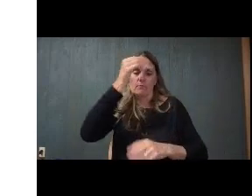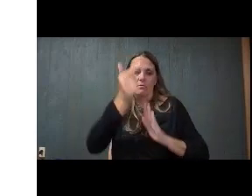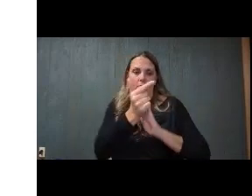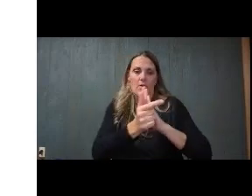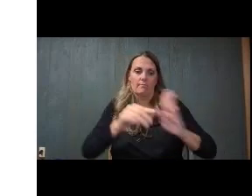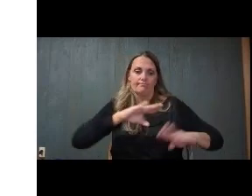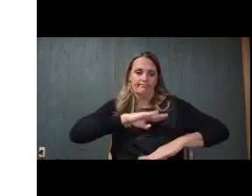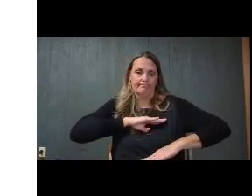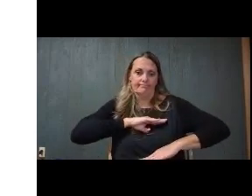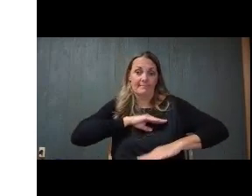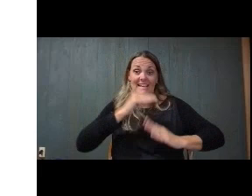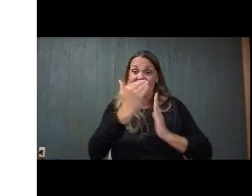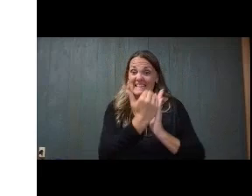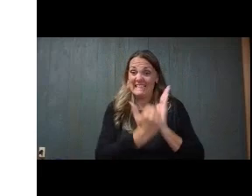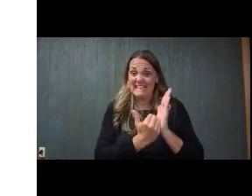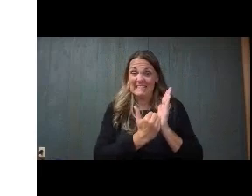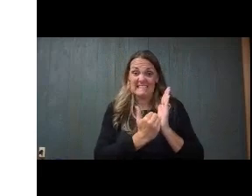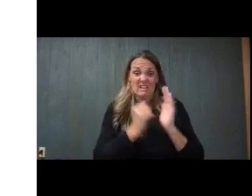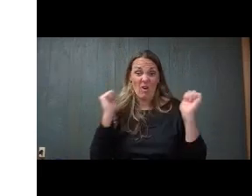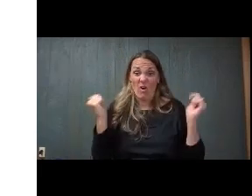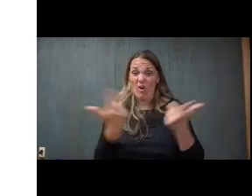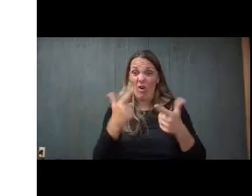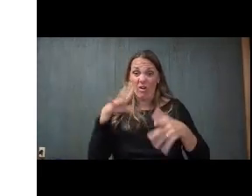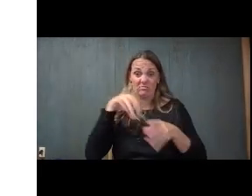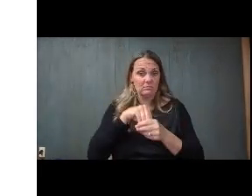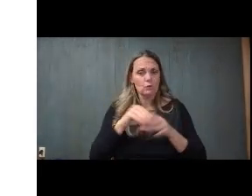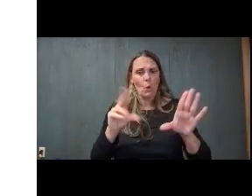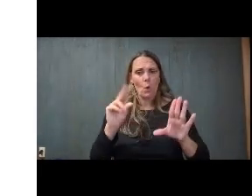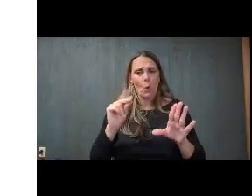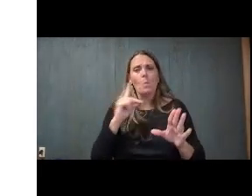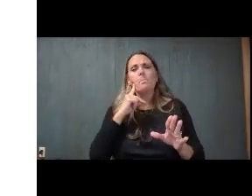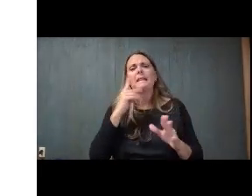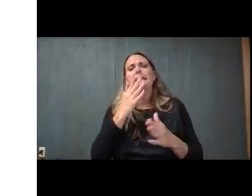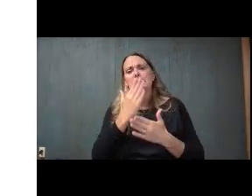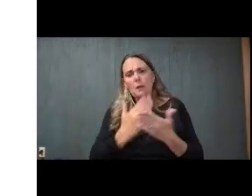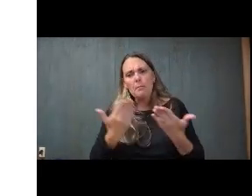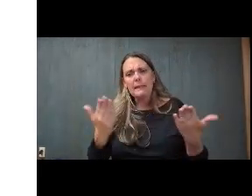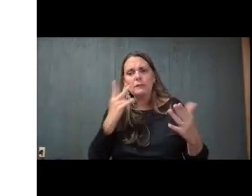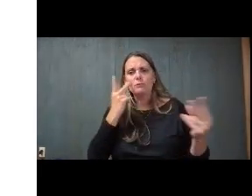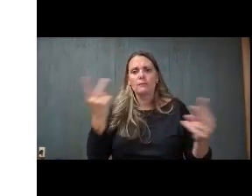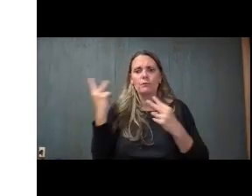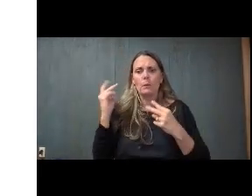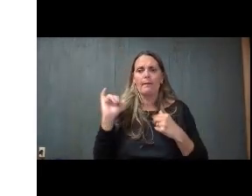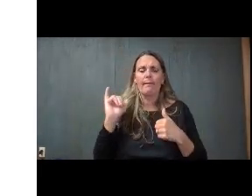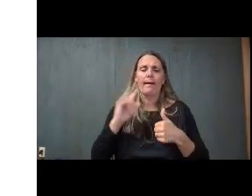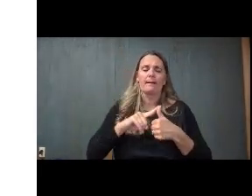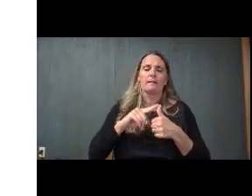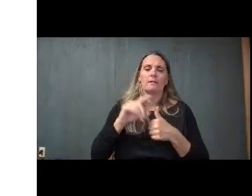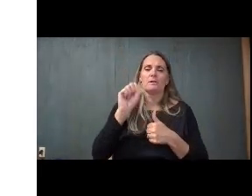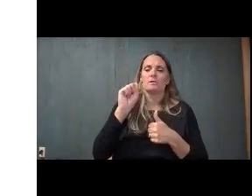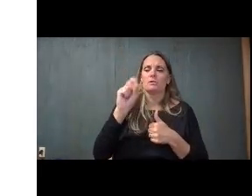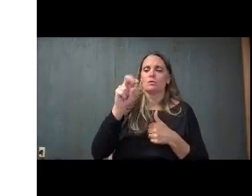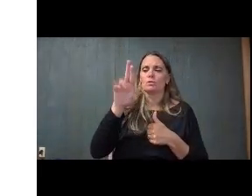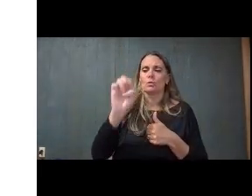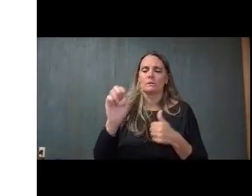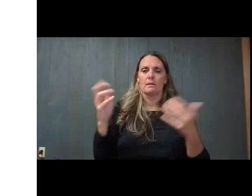The list on here is not all inclusive. The things we'd be reviewing would be the source of the match,